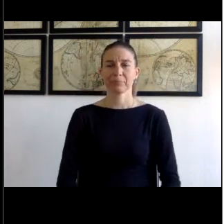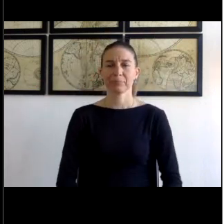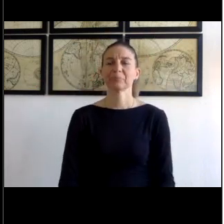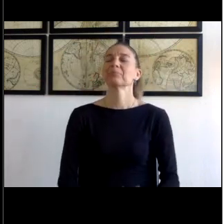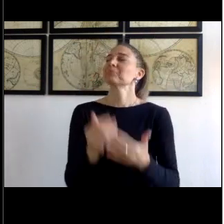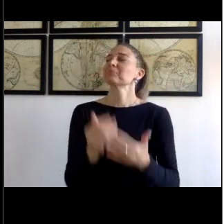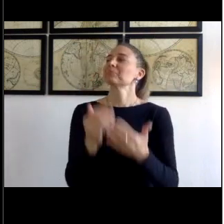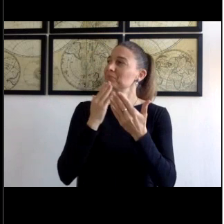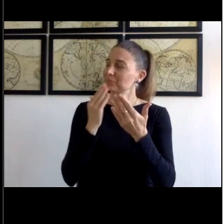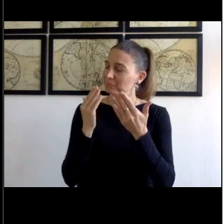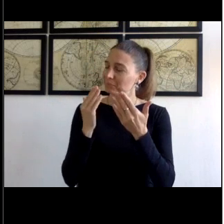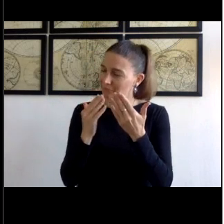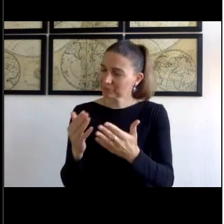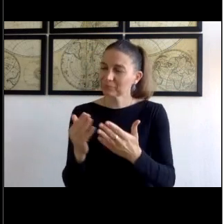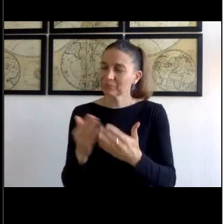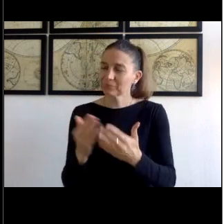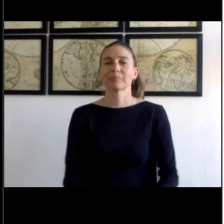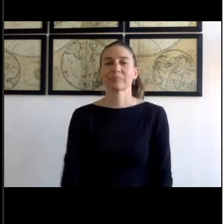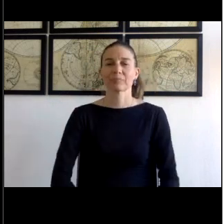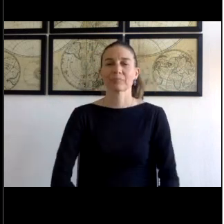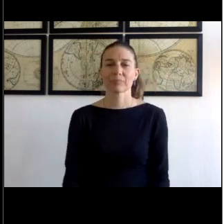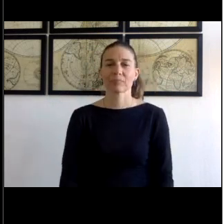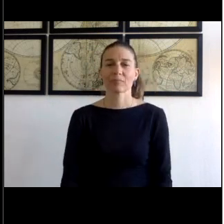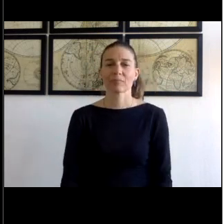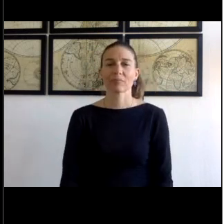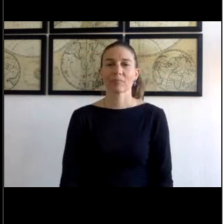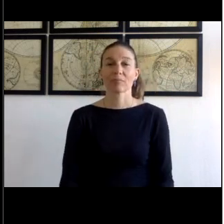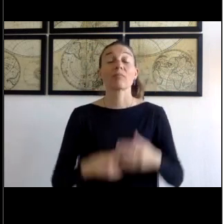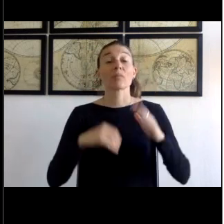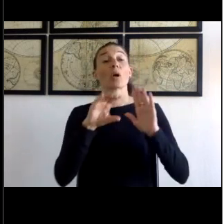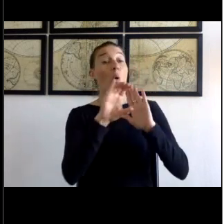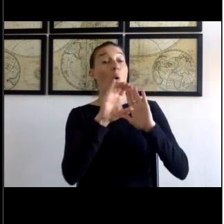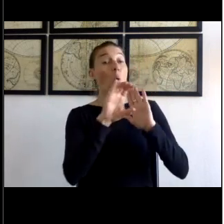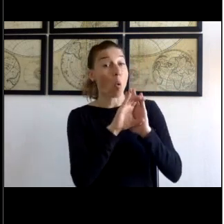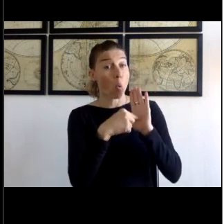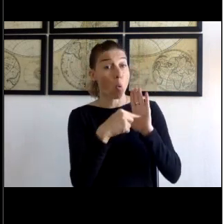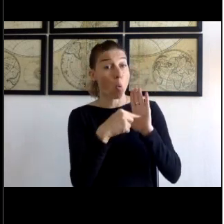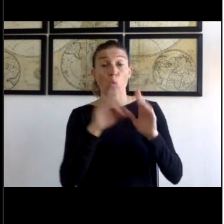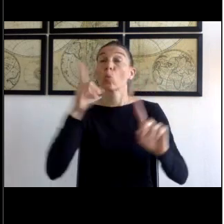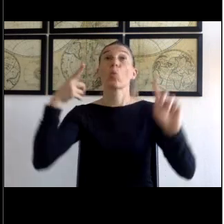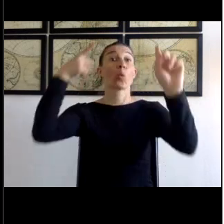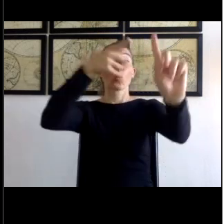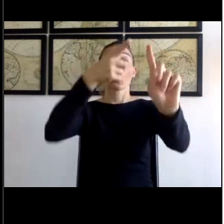Well, the objectives of the Code are to improve the competition